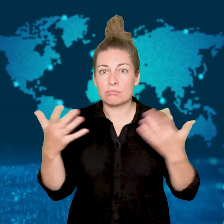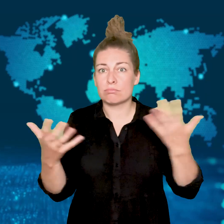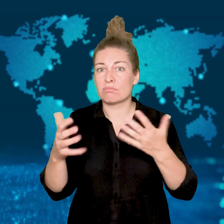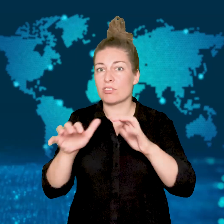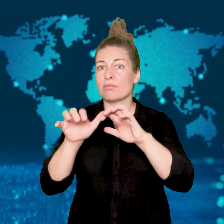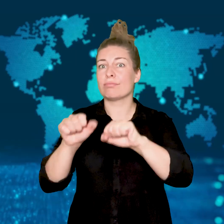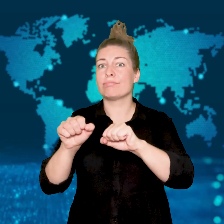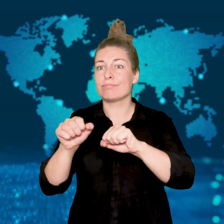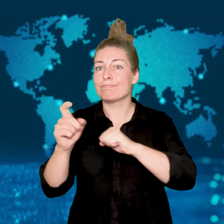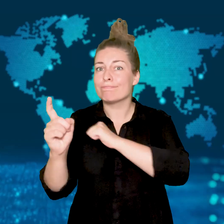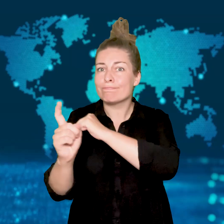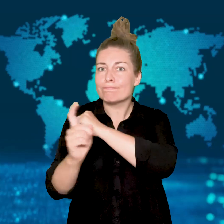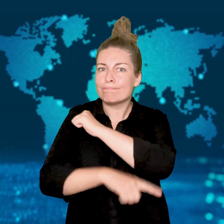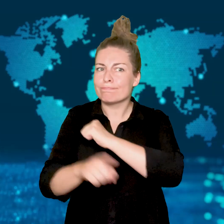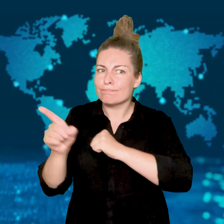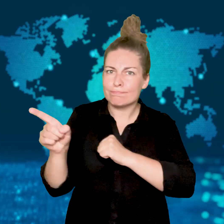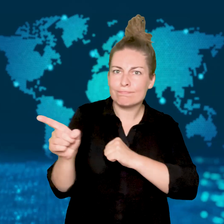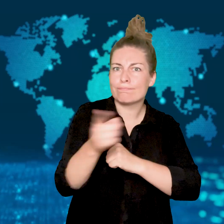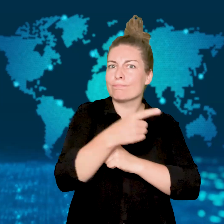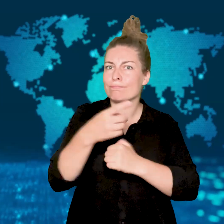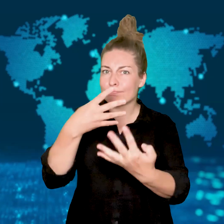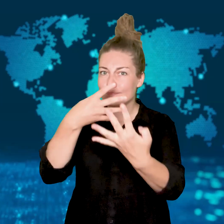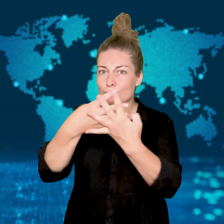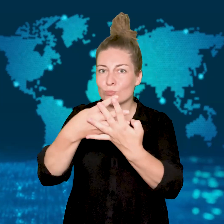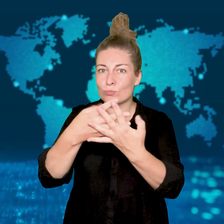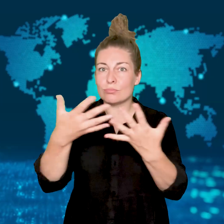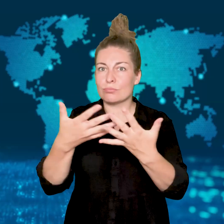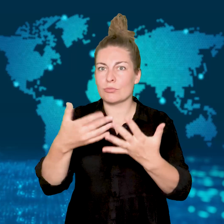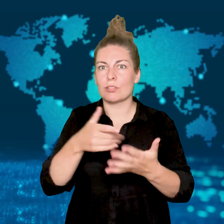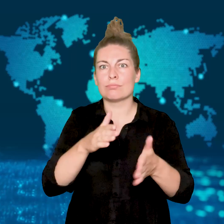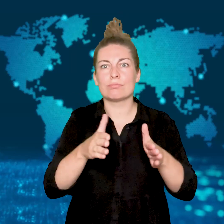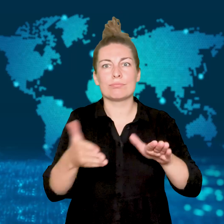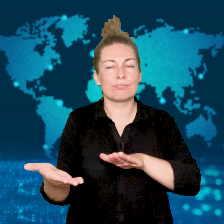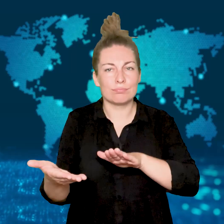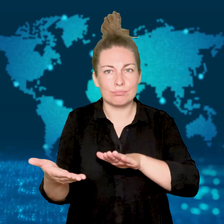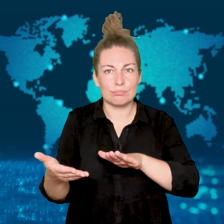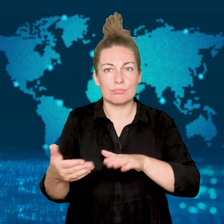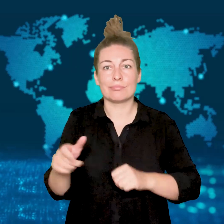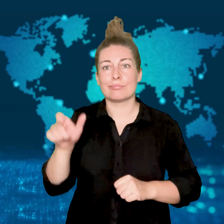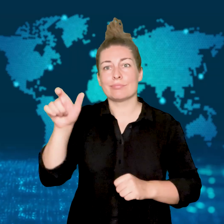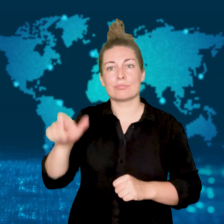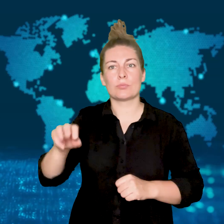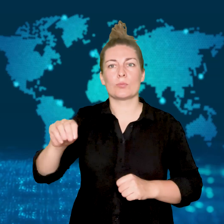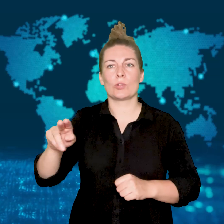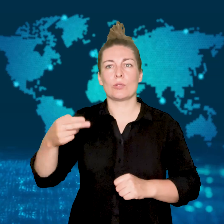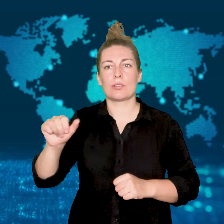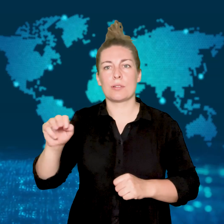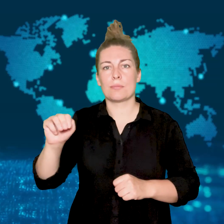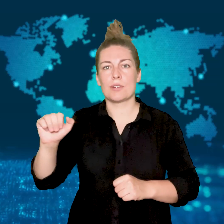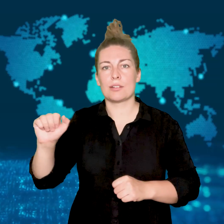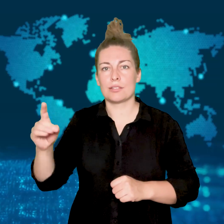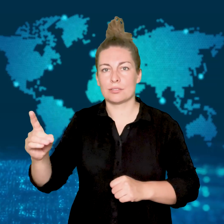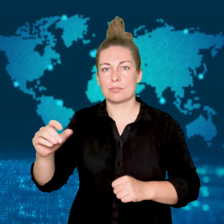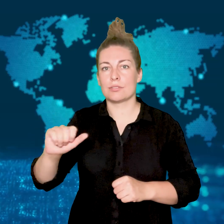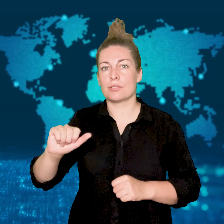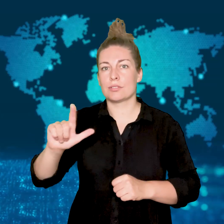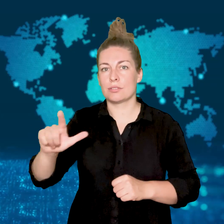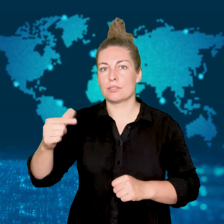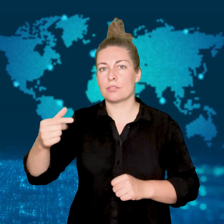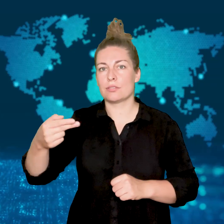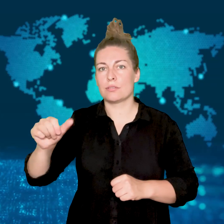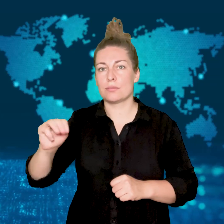The former teacher, Muhammad al-Ghamdi, was sentenced to